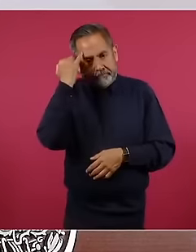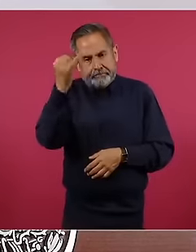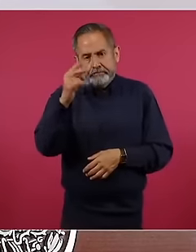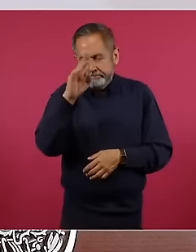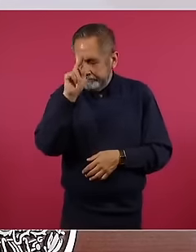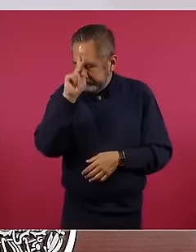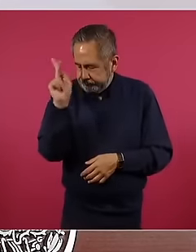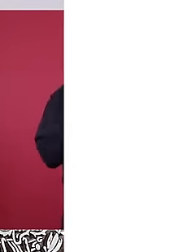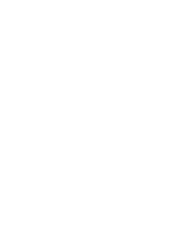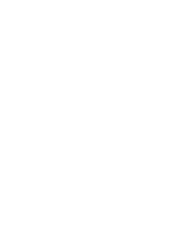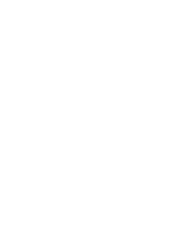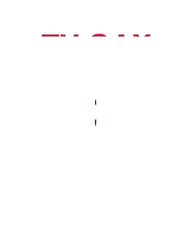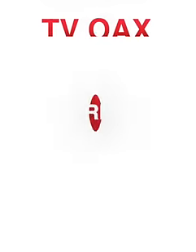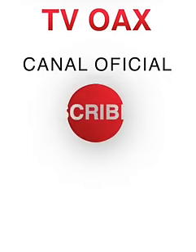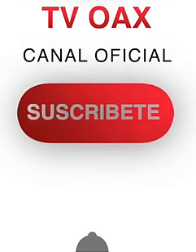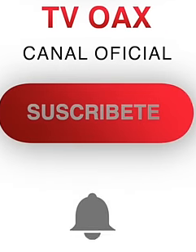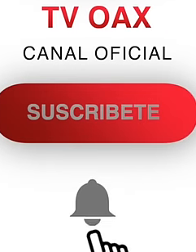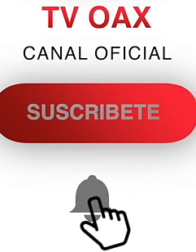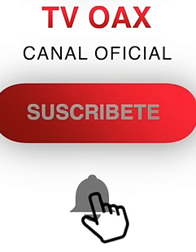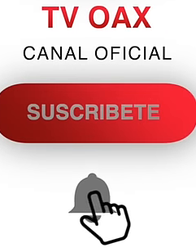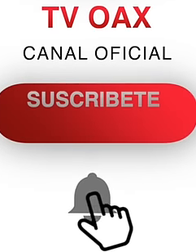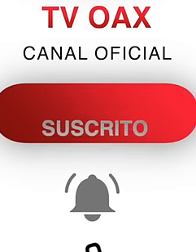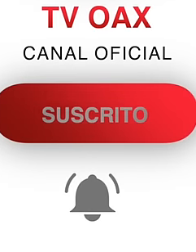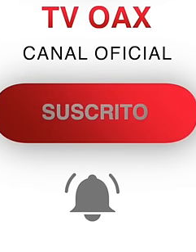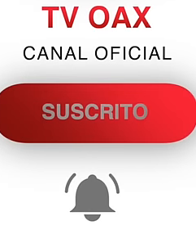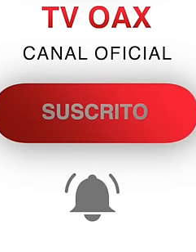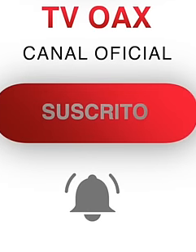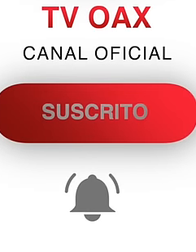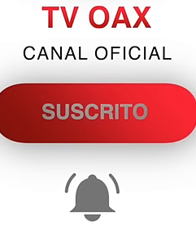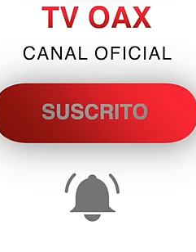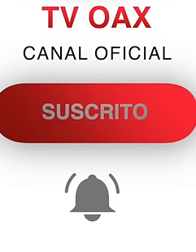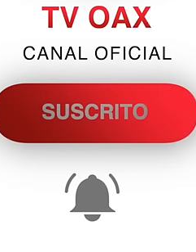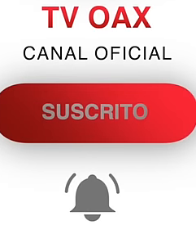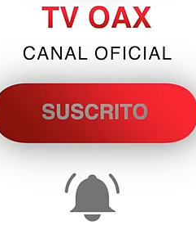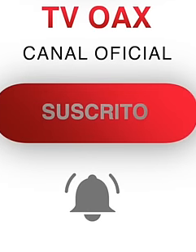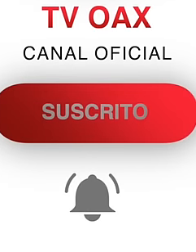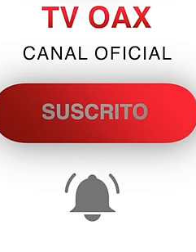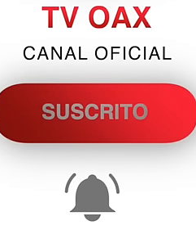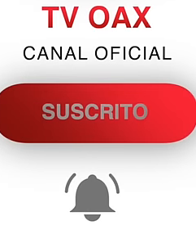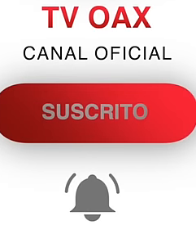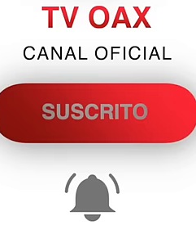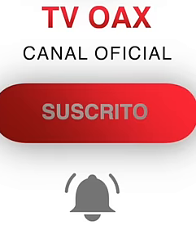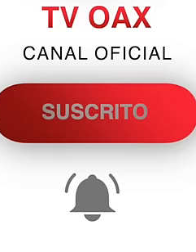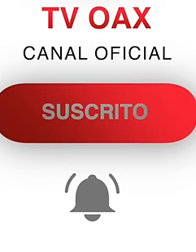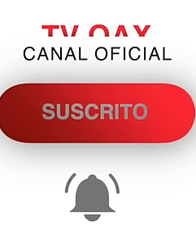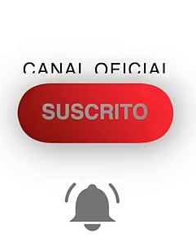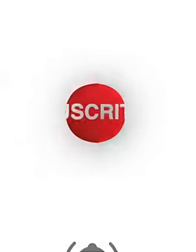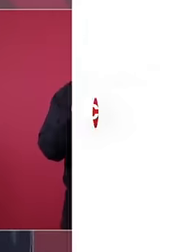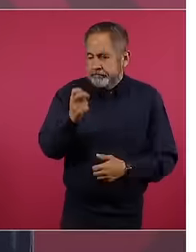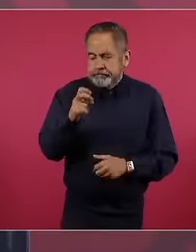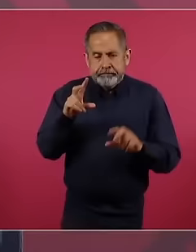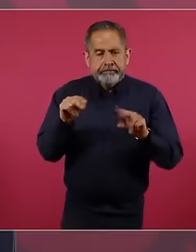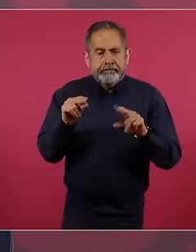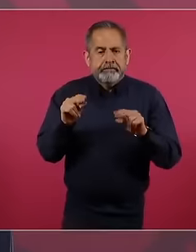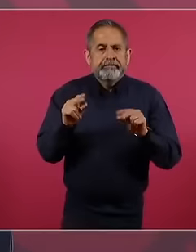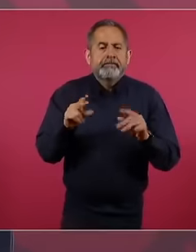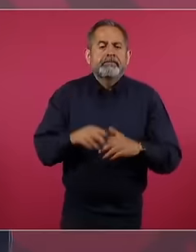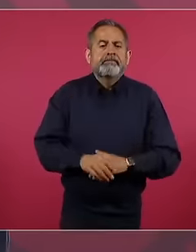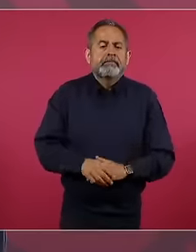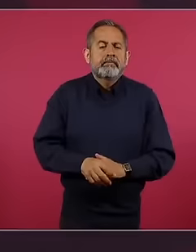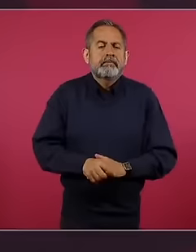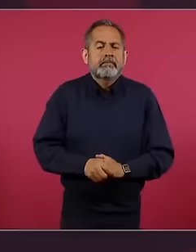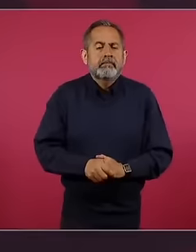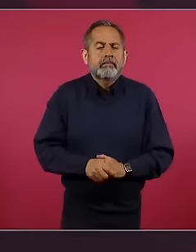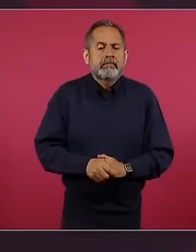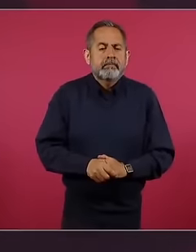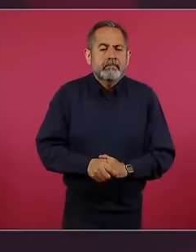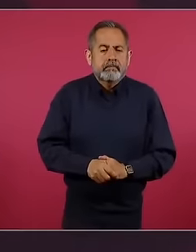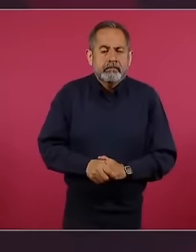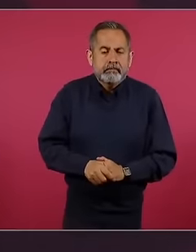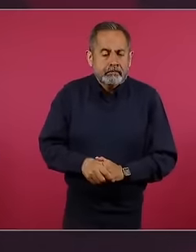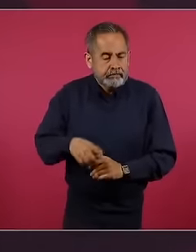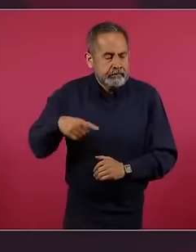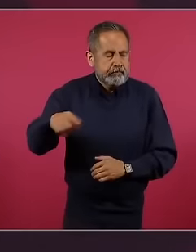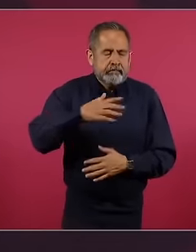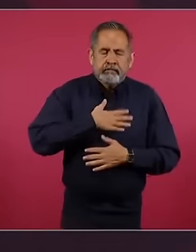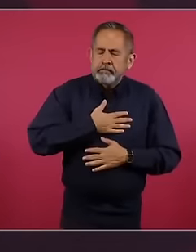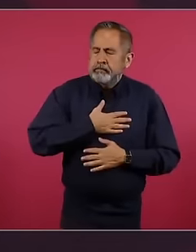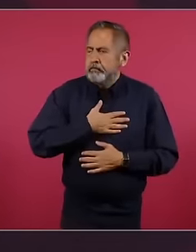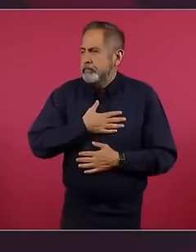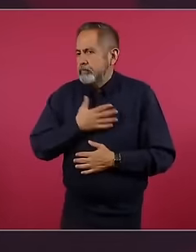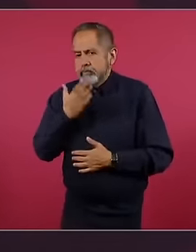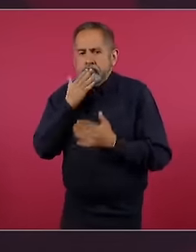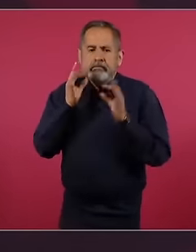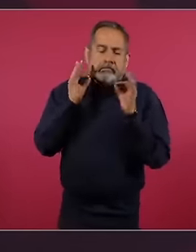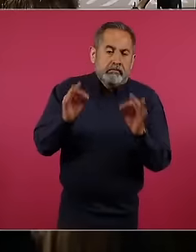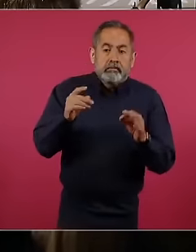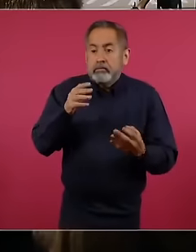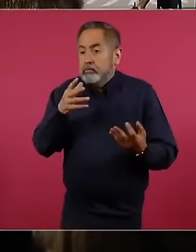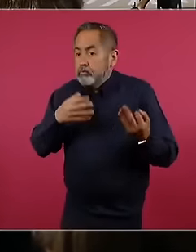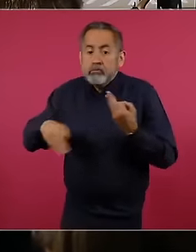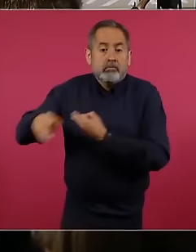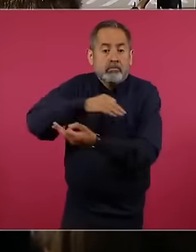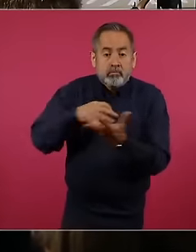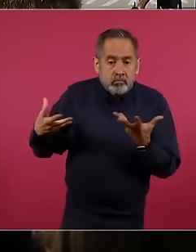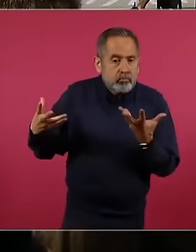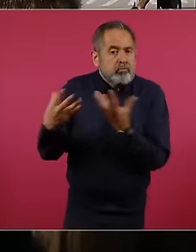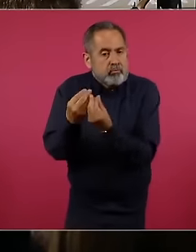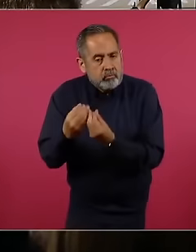That's not what we should celebrate because that is a triumph for everyone,